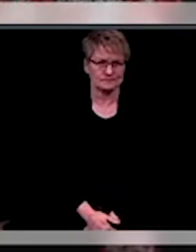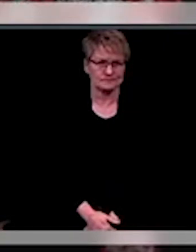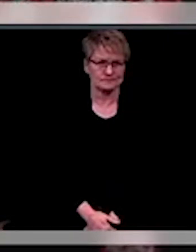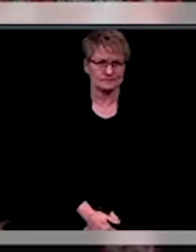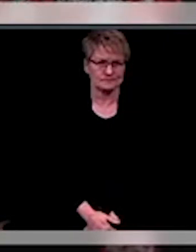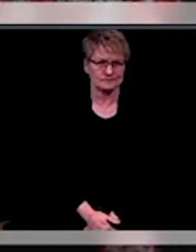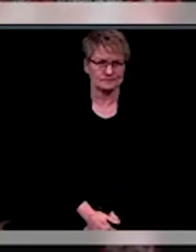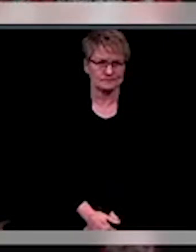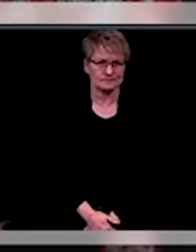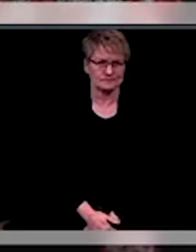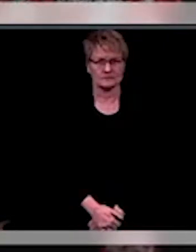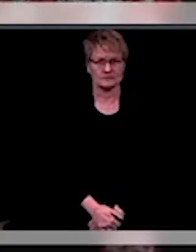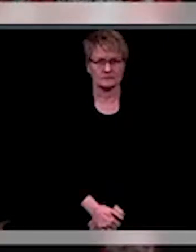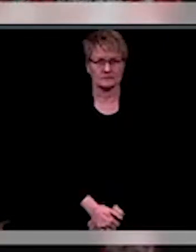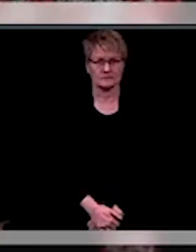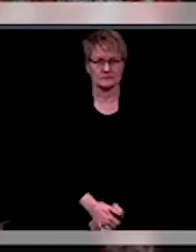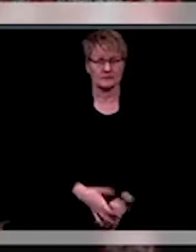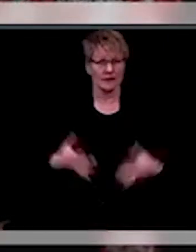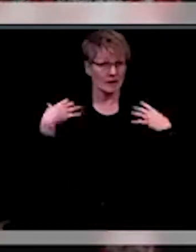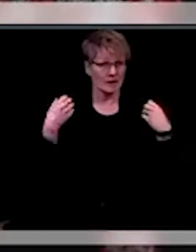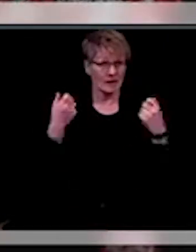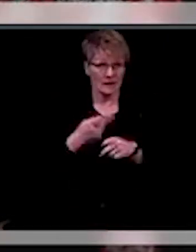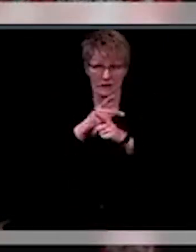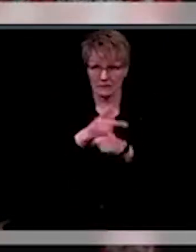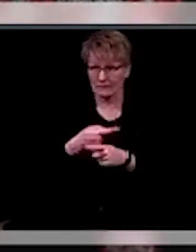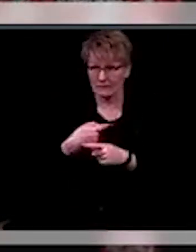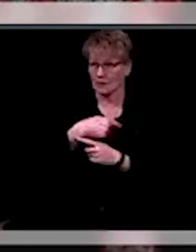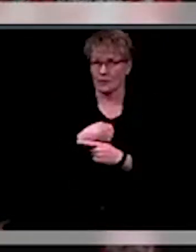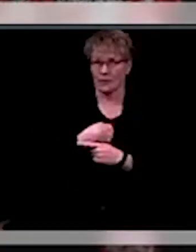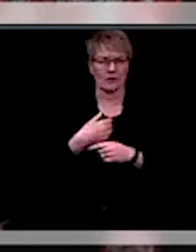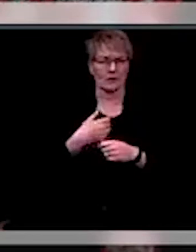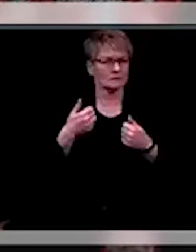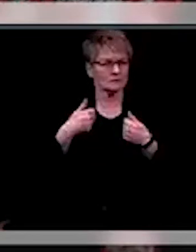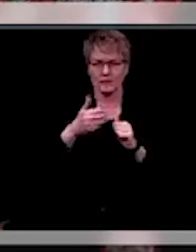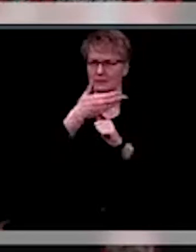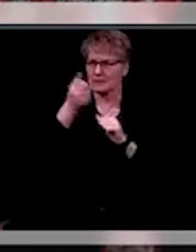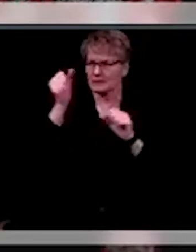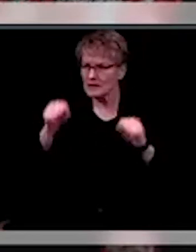talking to people who've been identified cases, helping them to identify those contacts and